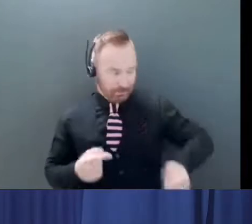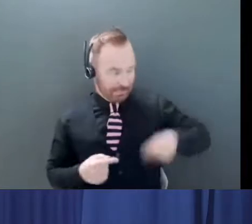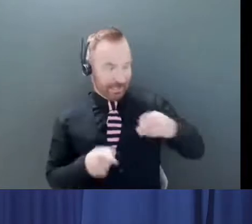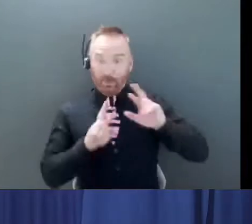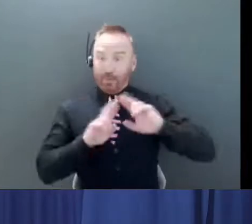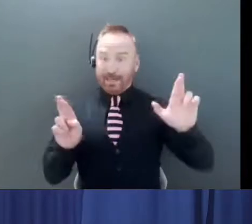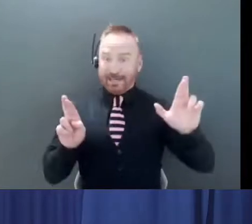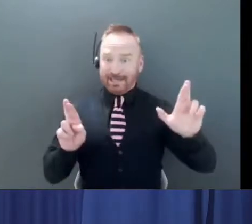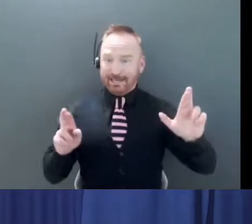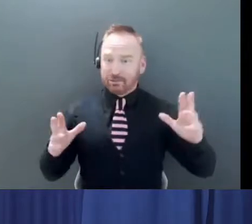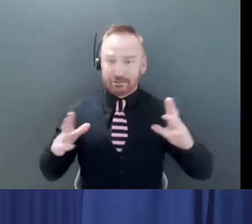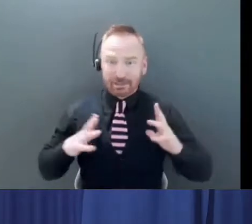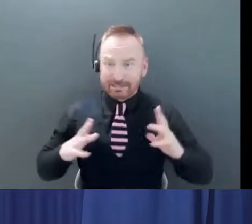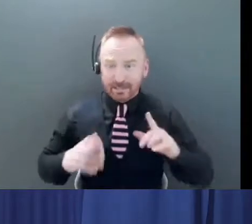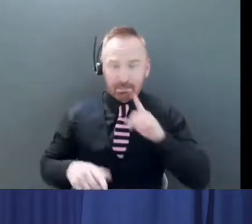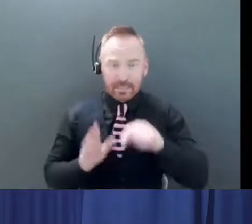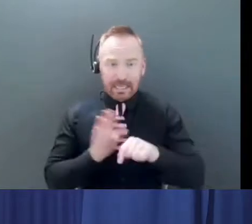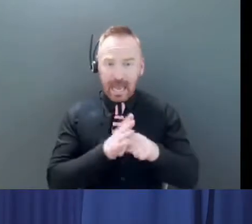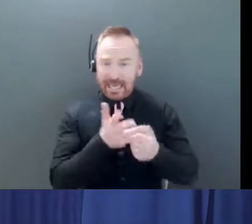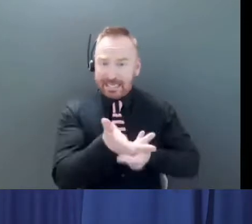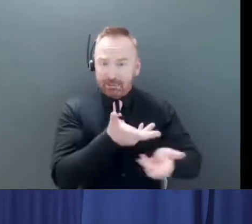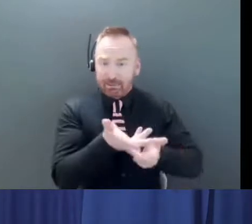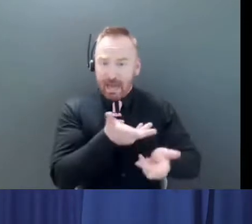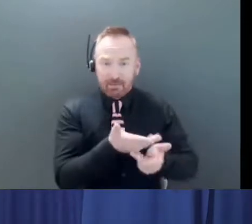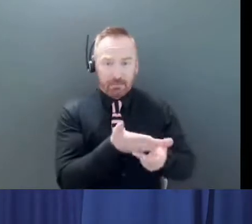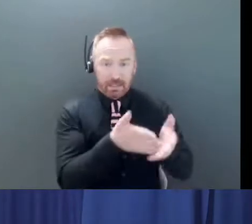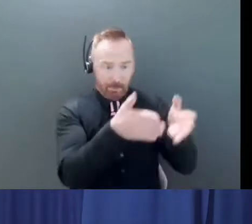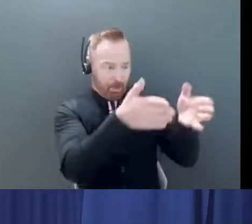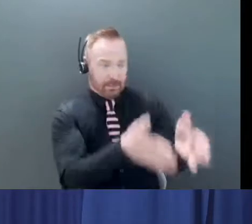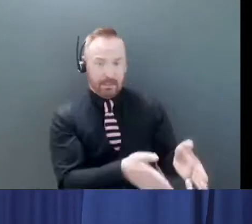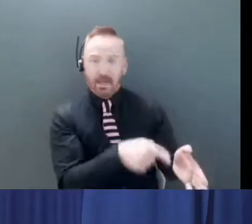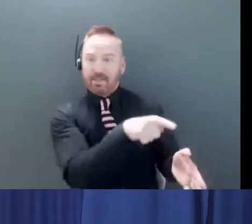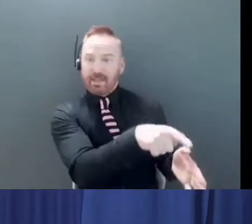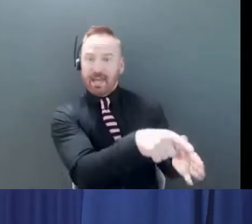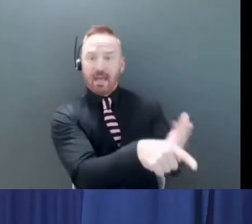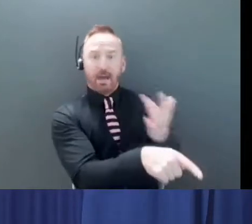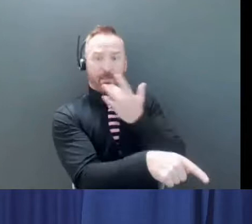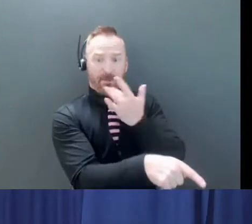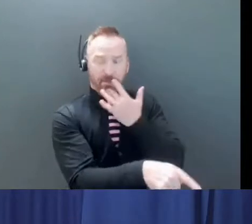wear a mask. And I will ask them if they would feel more comfortable or